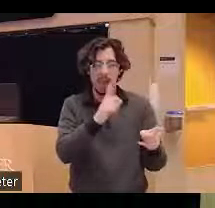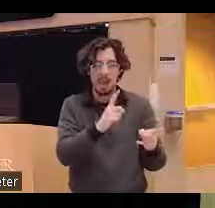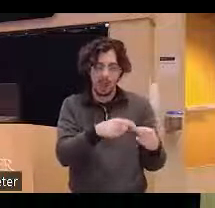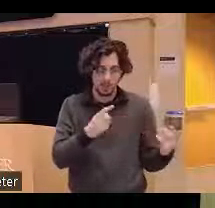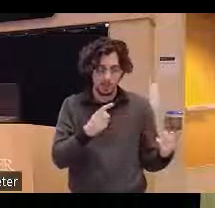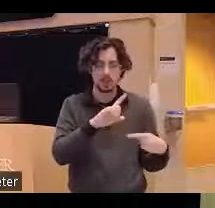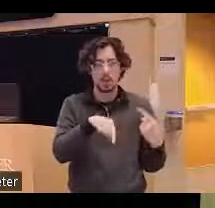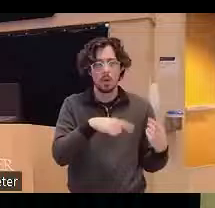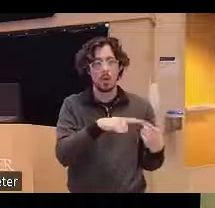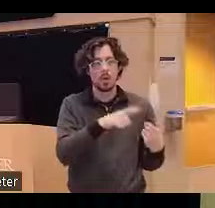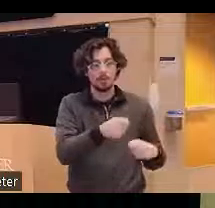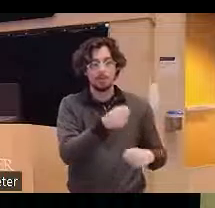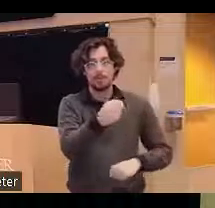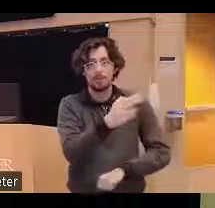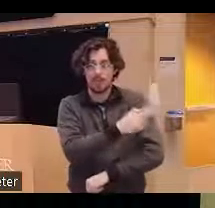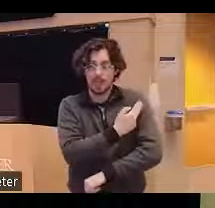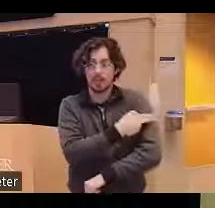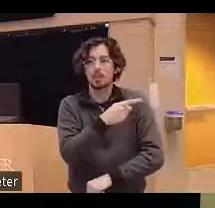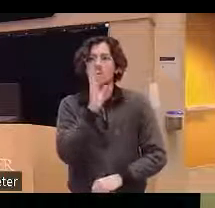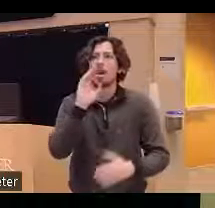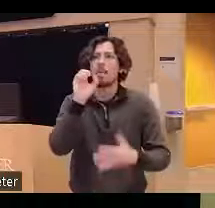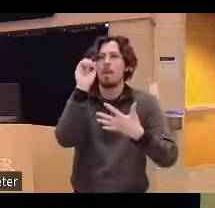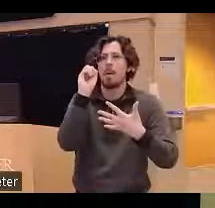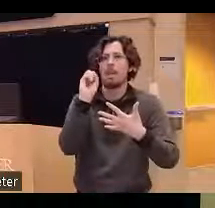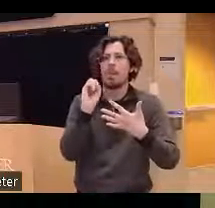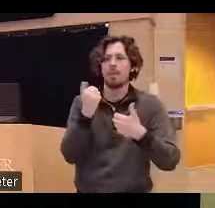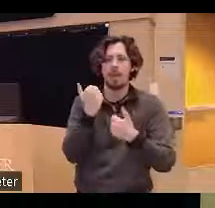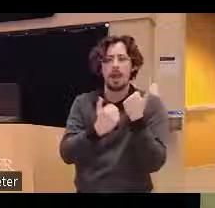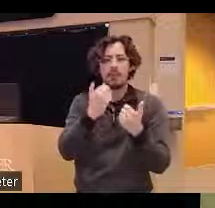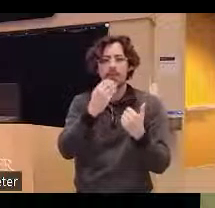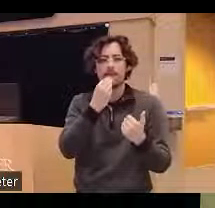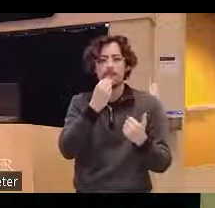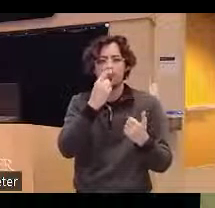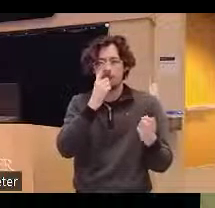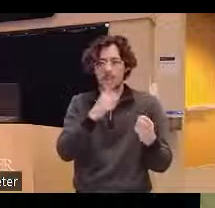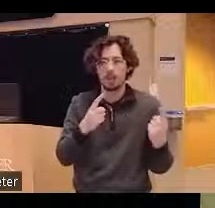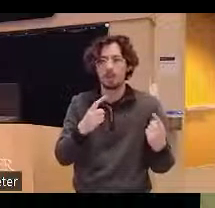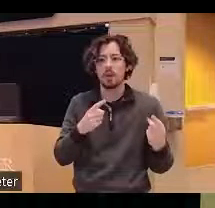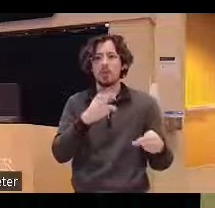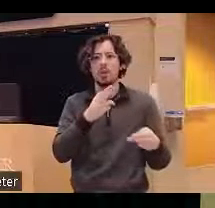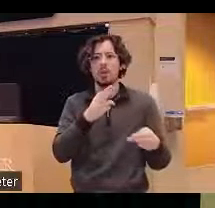start talking about every food allergy in the world you know calling them fixed Illusions you